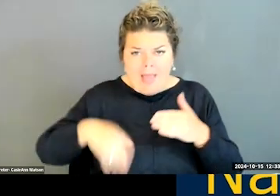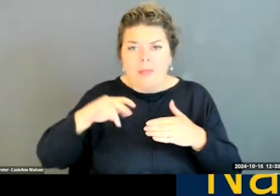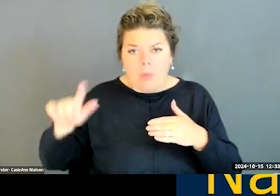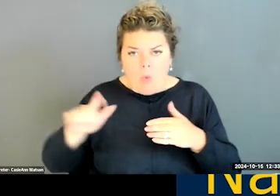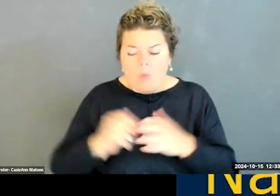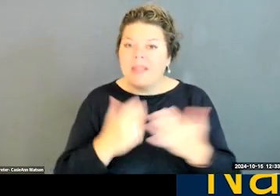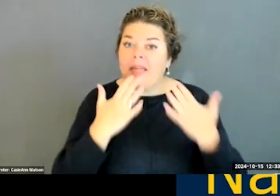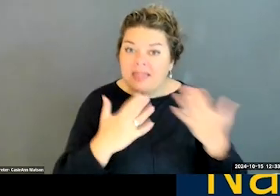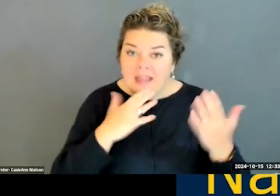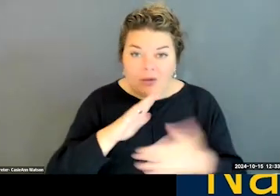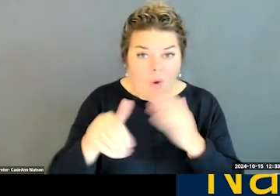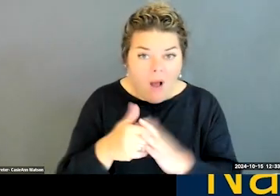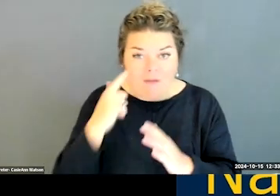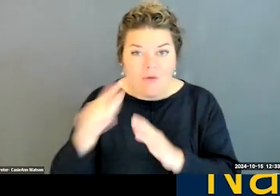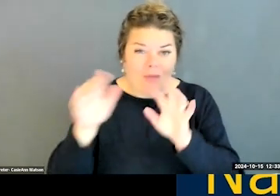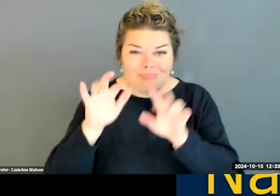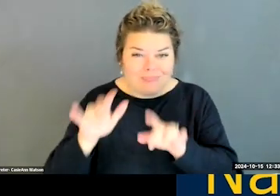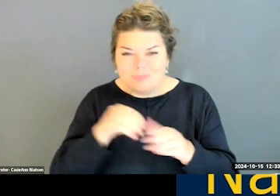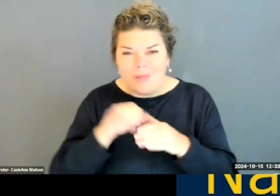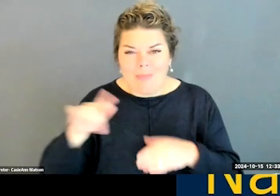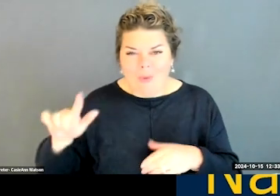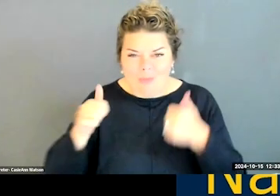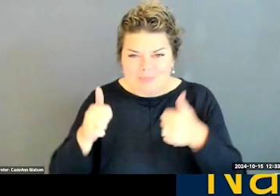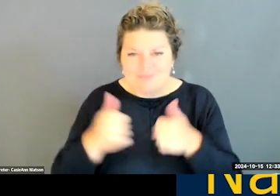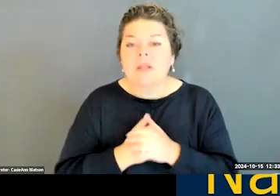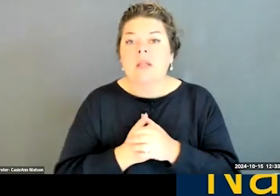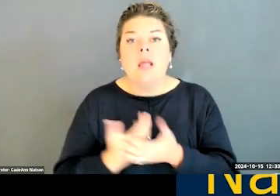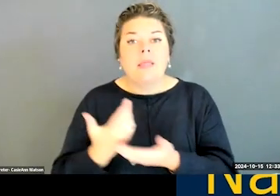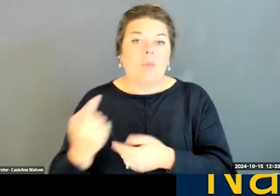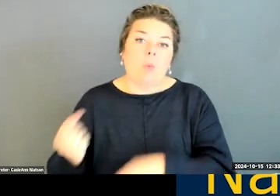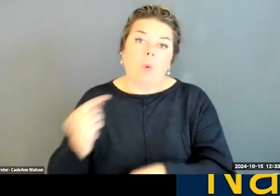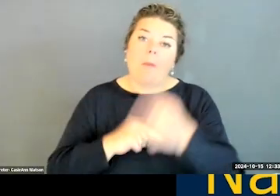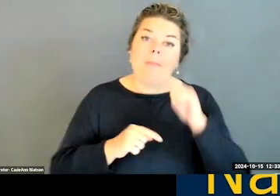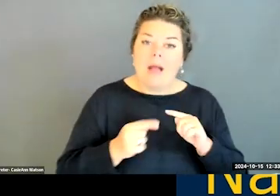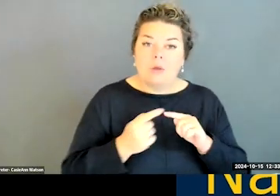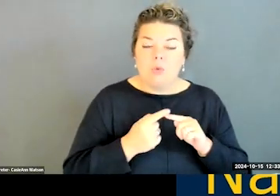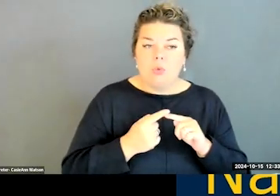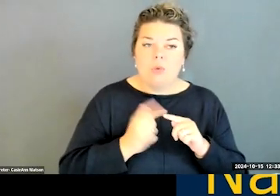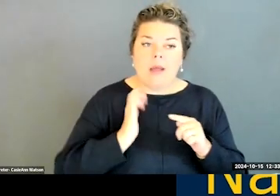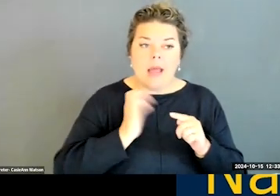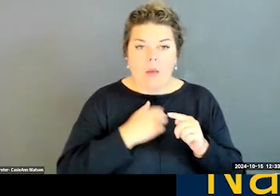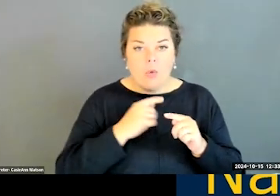And thank you all for participating in that, and we'll go back to our questions.